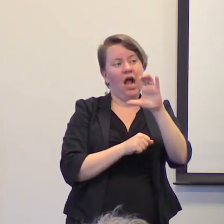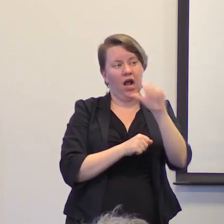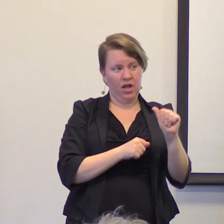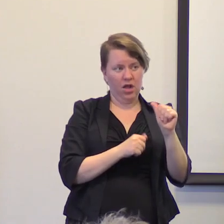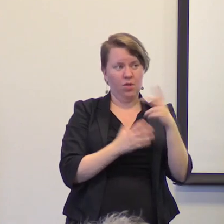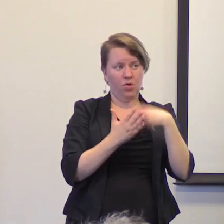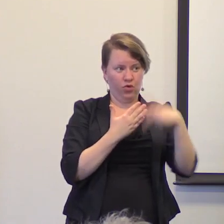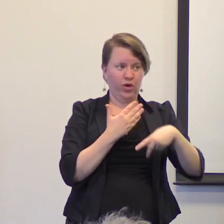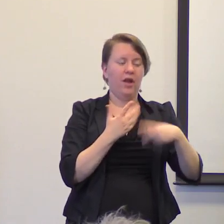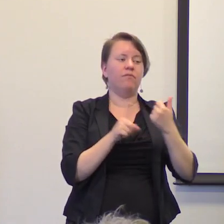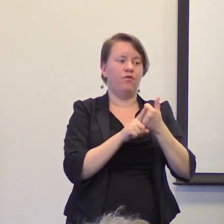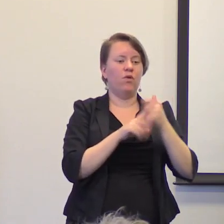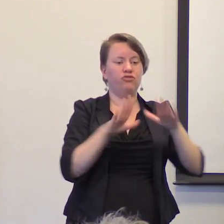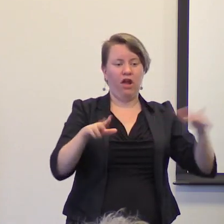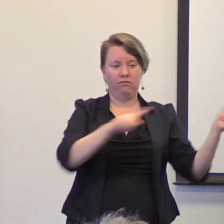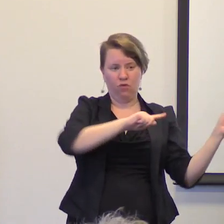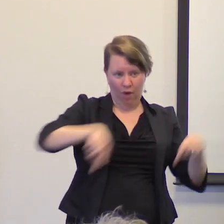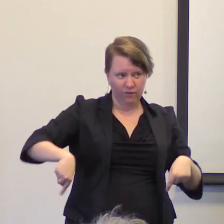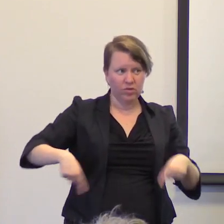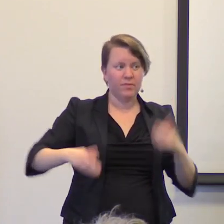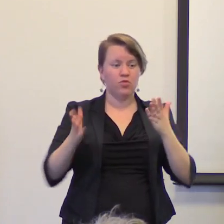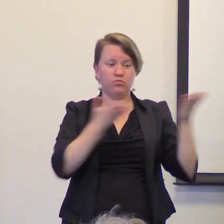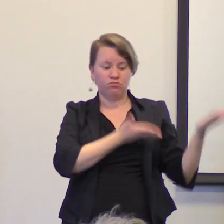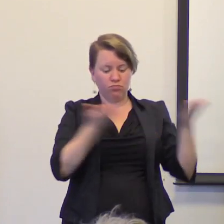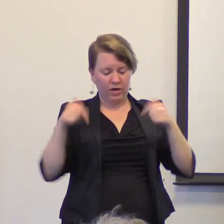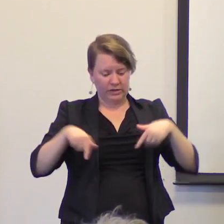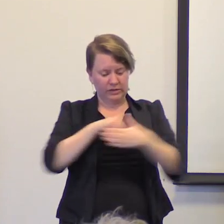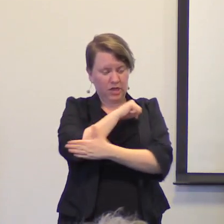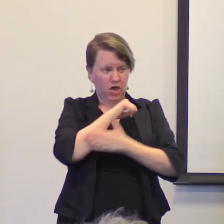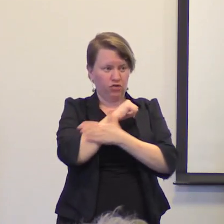for Childhood Arrivals, where people who had been brought into this country by undocumented